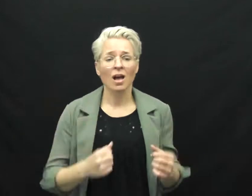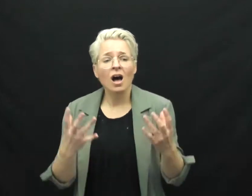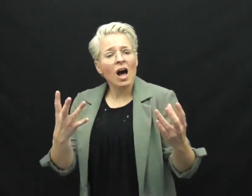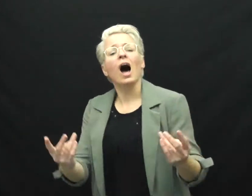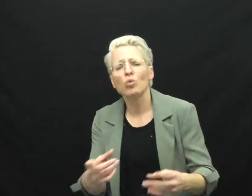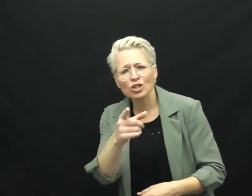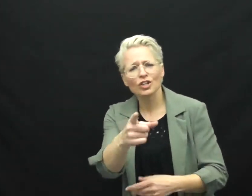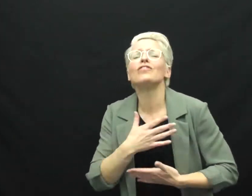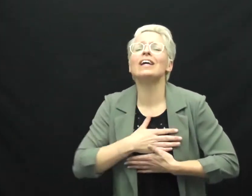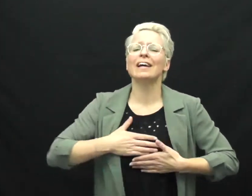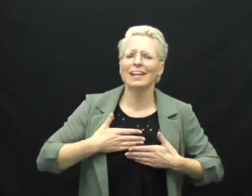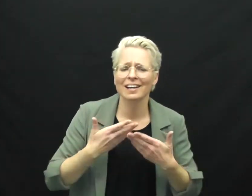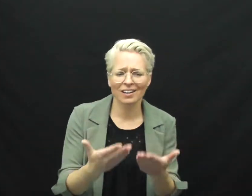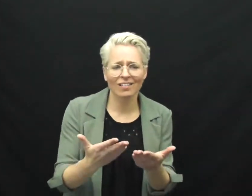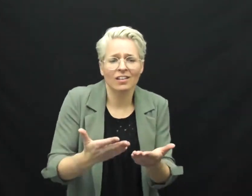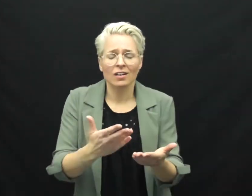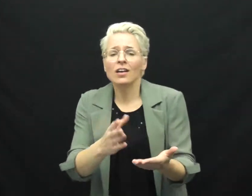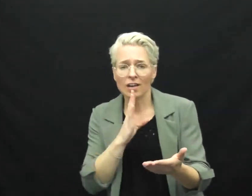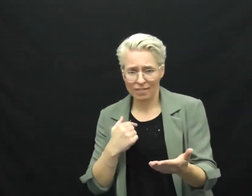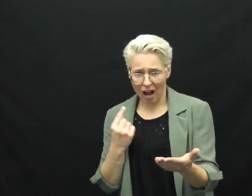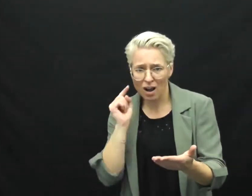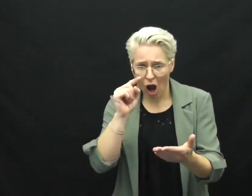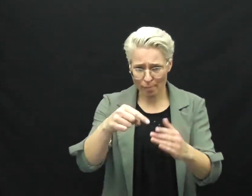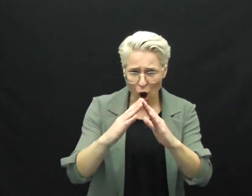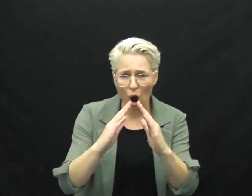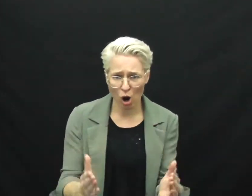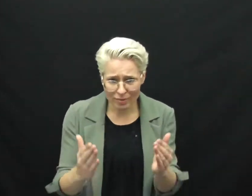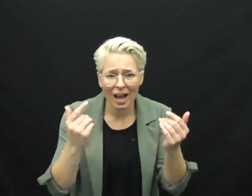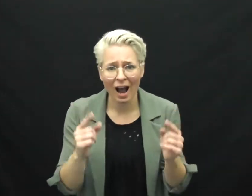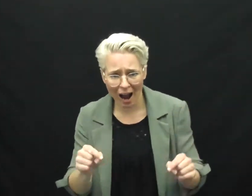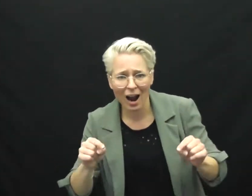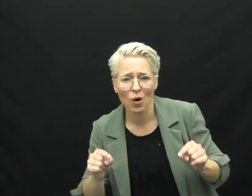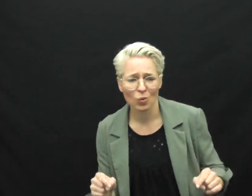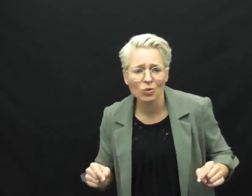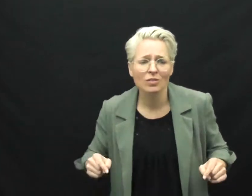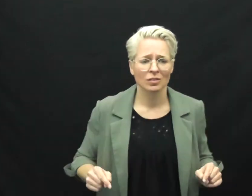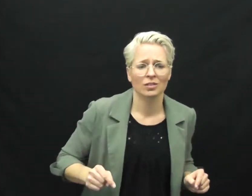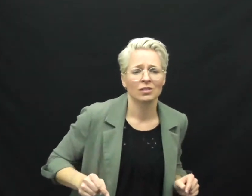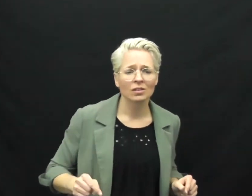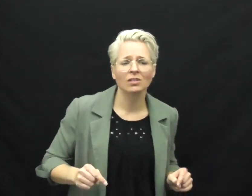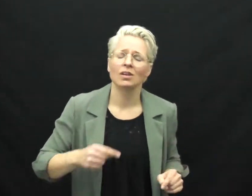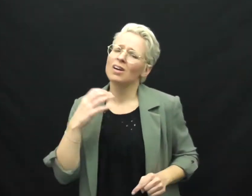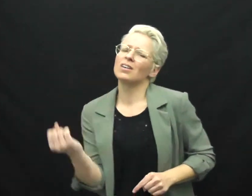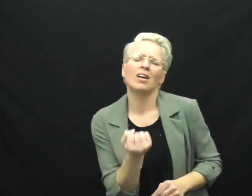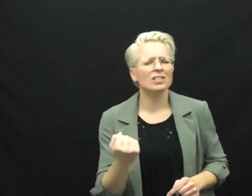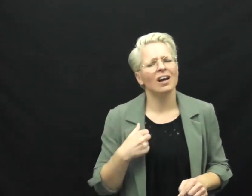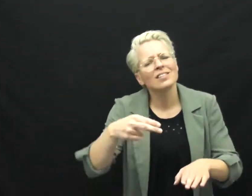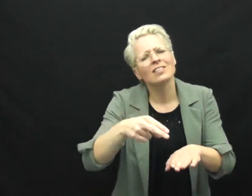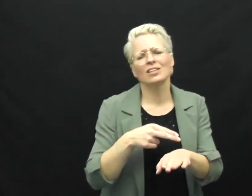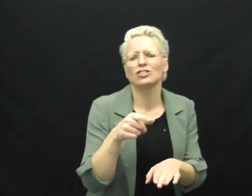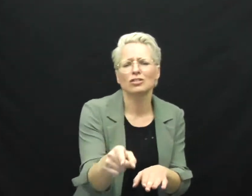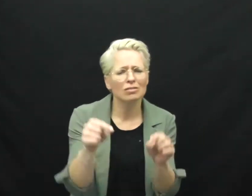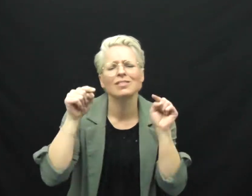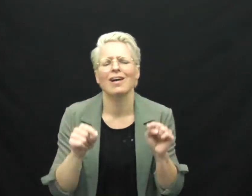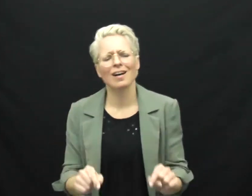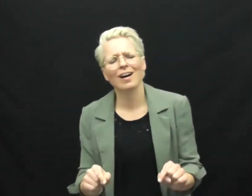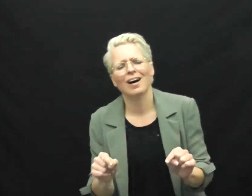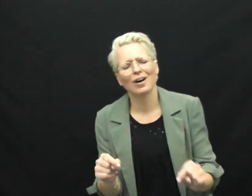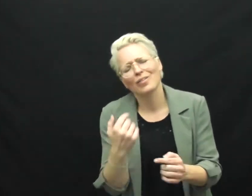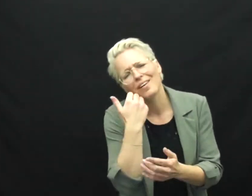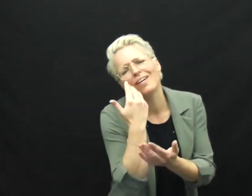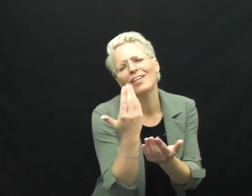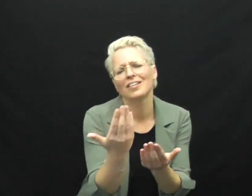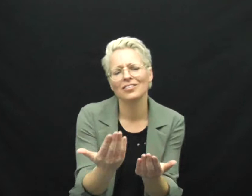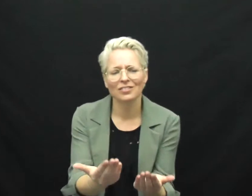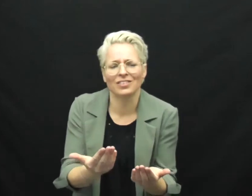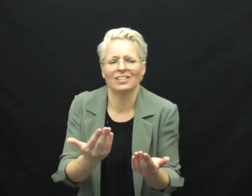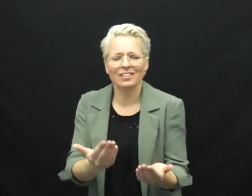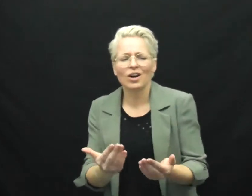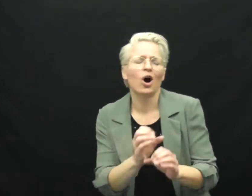How would you feel if I come home now? 'Cause I need you now, love